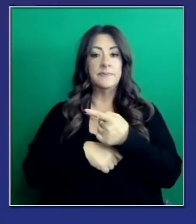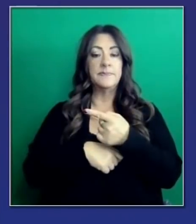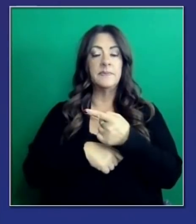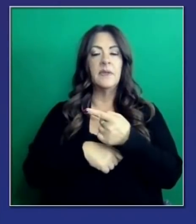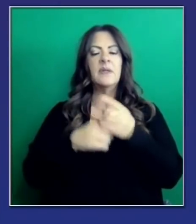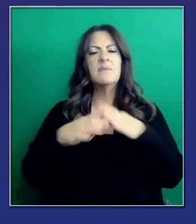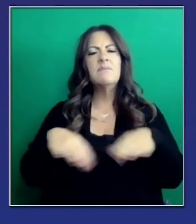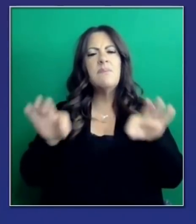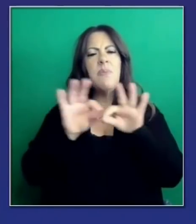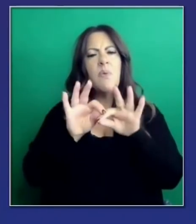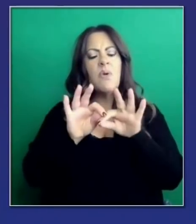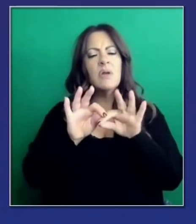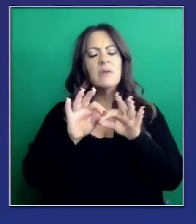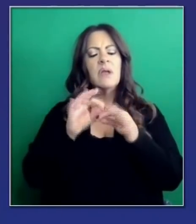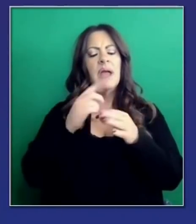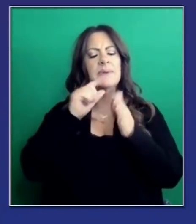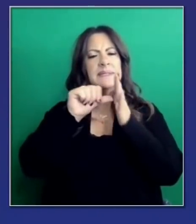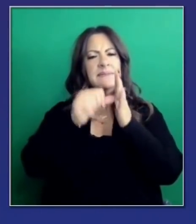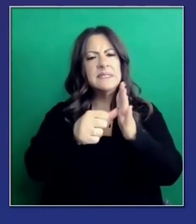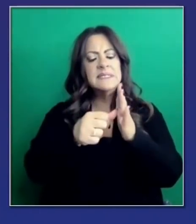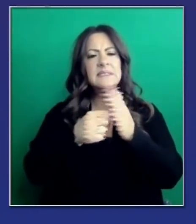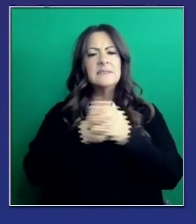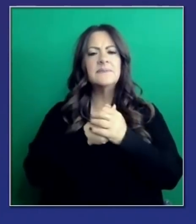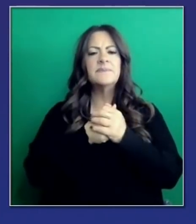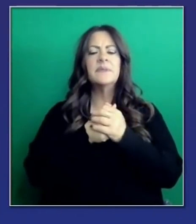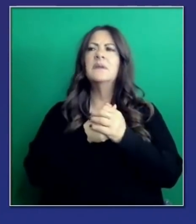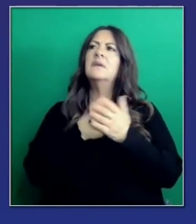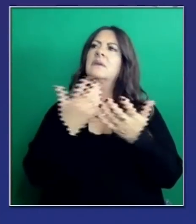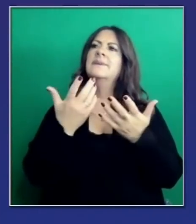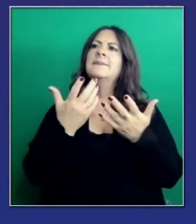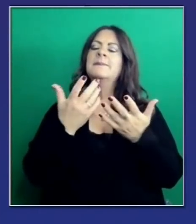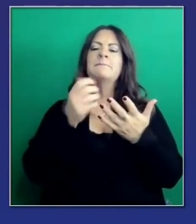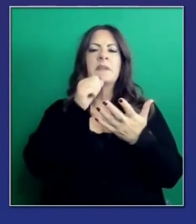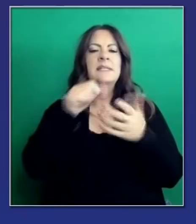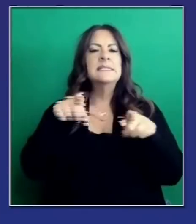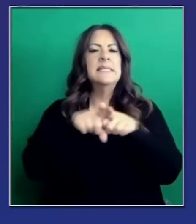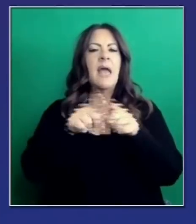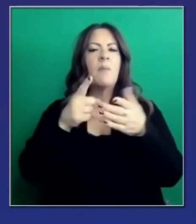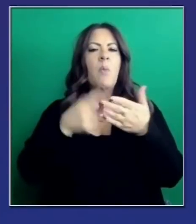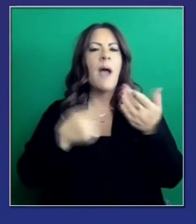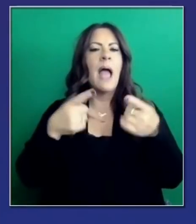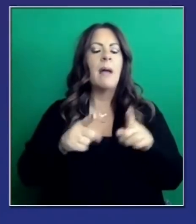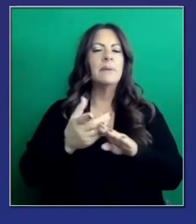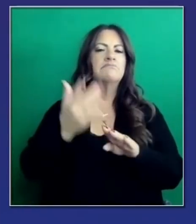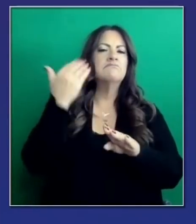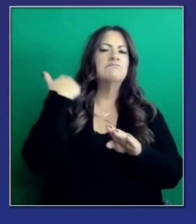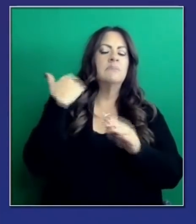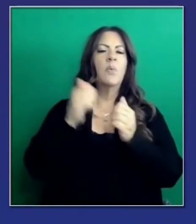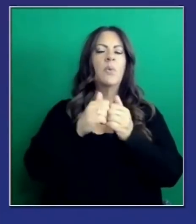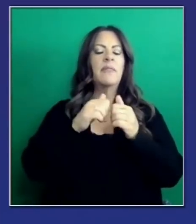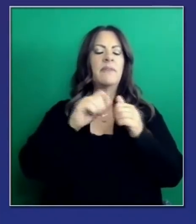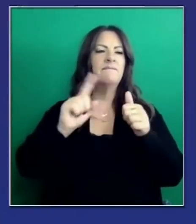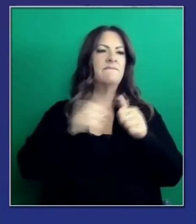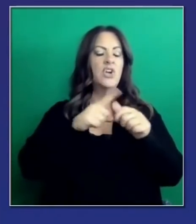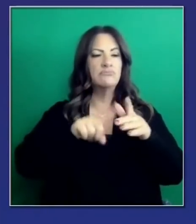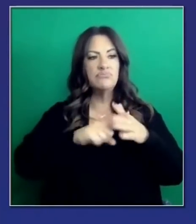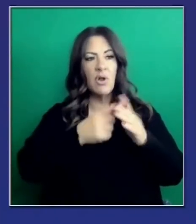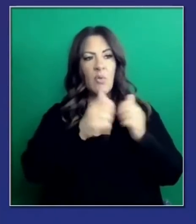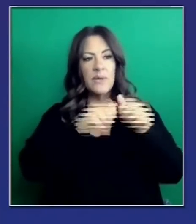I WILL SHOW YOU A CHART THAT MARKS THE PERIOD OF TIME. WE ARE JUST GETTING GOING. I HAVE MADE THIS POINT OVER AND